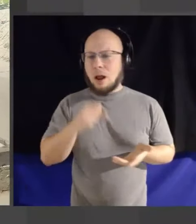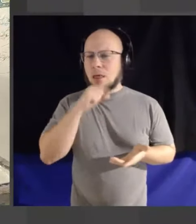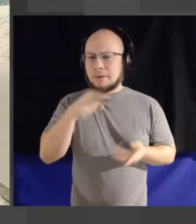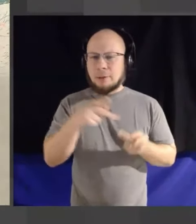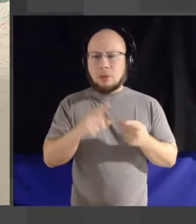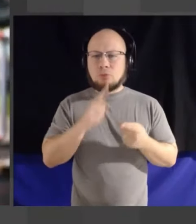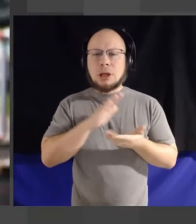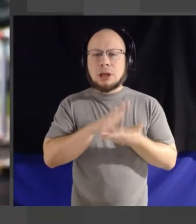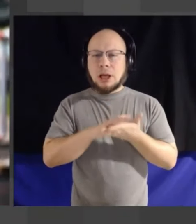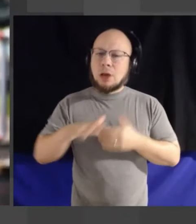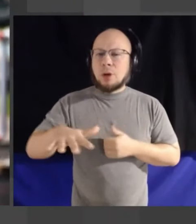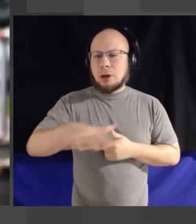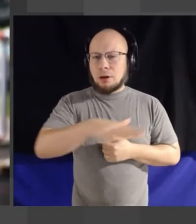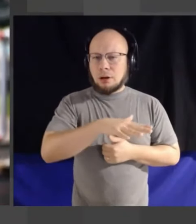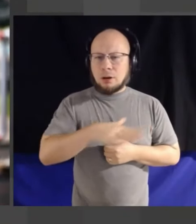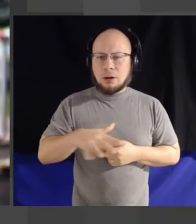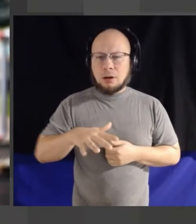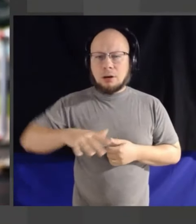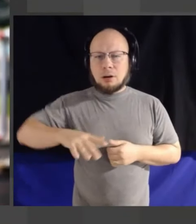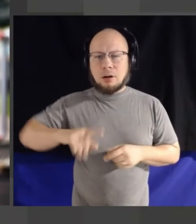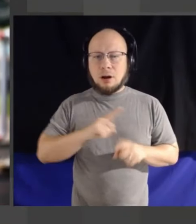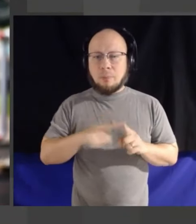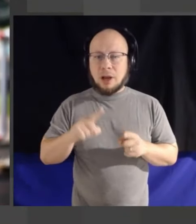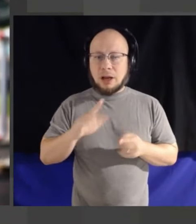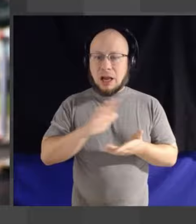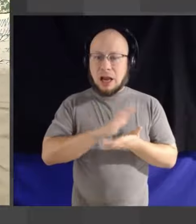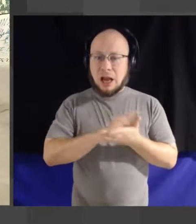I LOVE THIS PLACE. IT'S SUCH A NICE AREA.